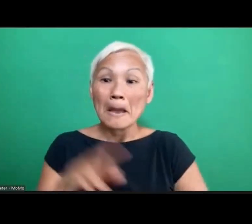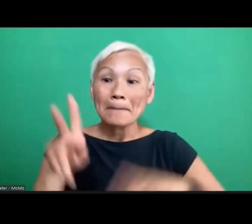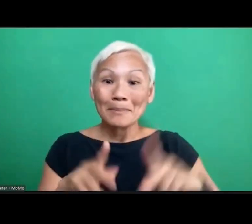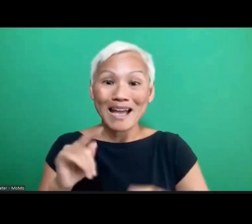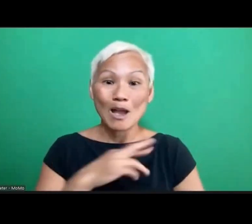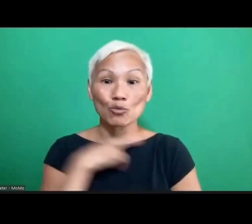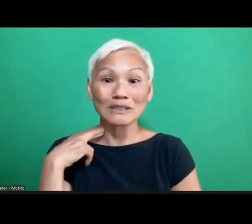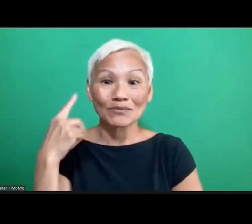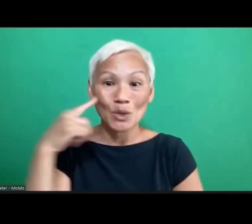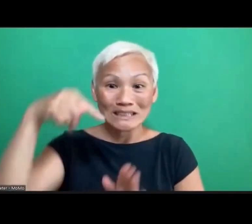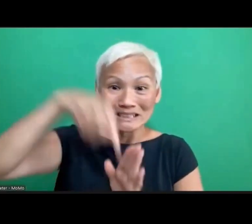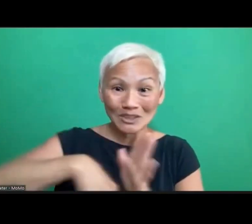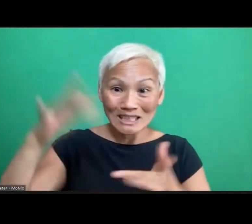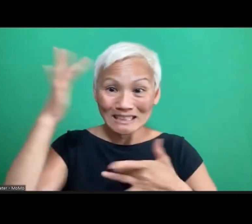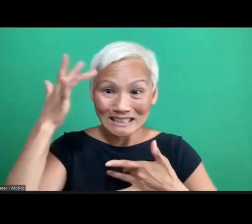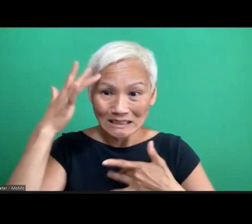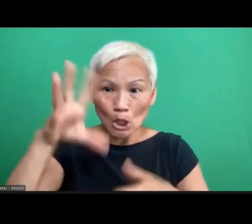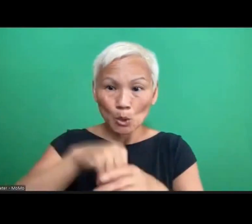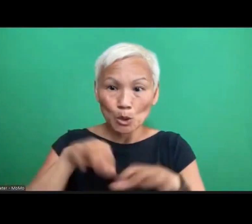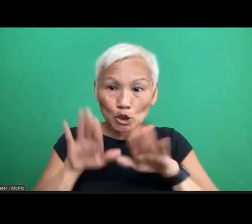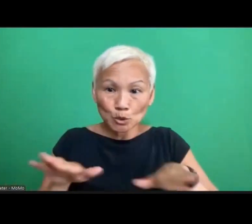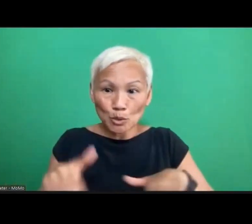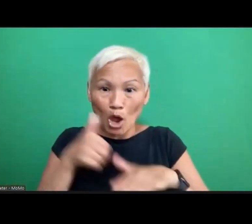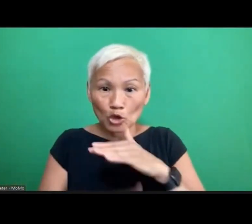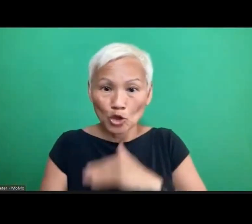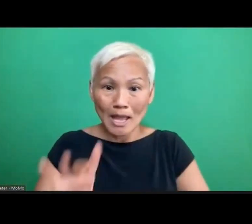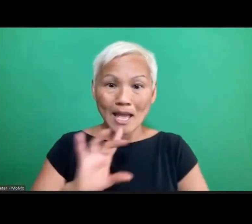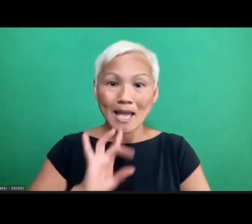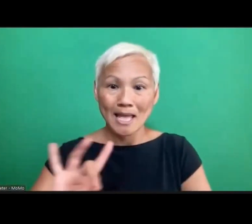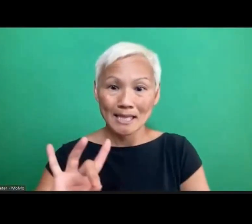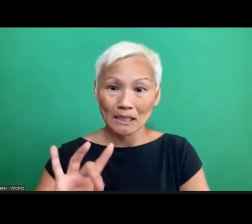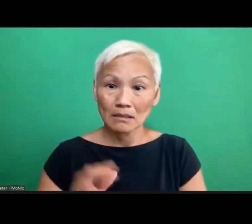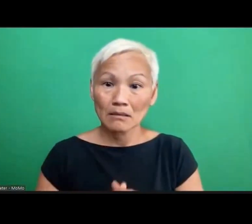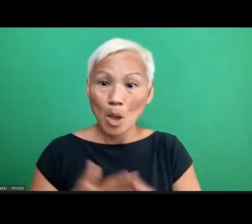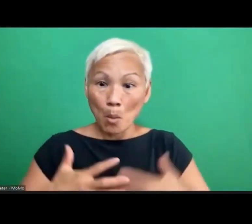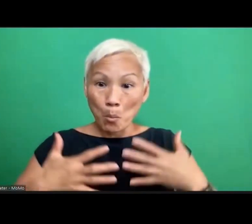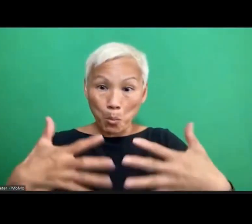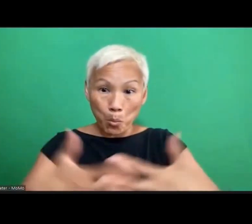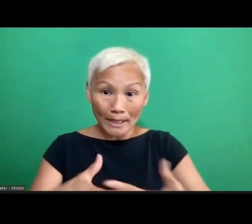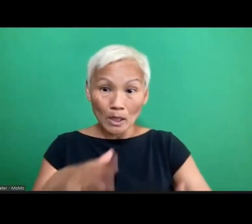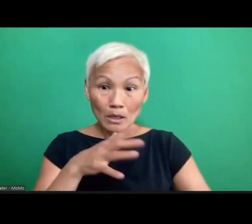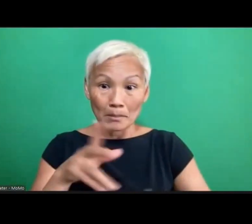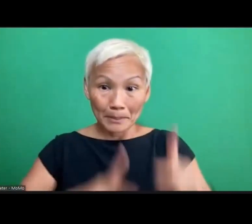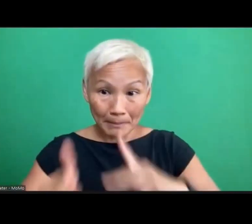DISEASE INCLUDE CHILDREN UNDER 8 YEARS OF AGE. PREGNANT PEOPLE. PEOPLE WITH